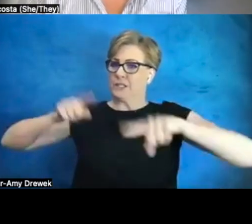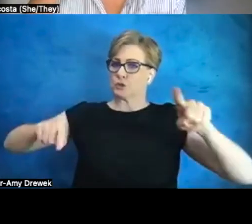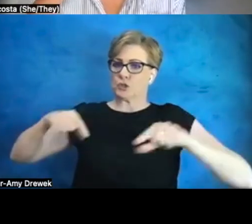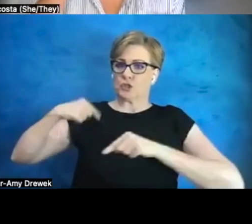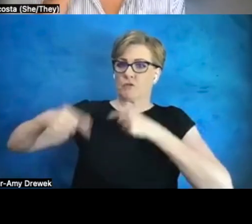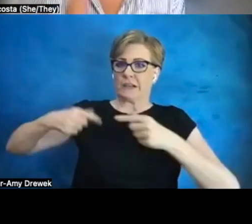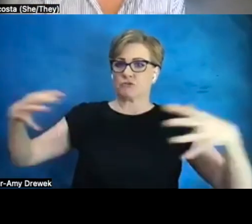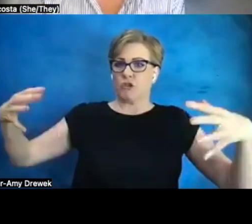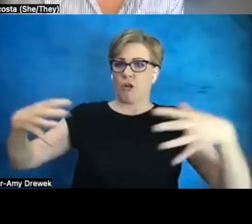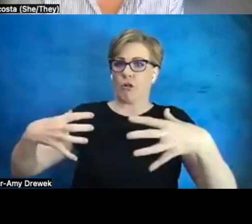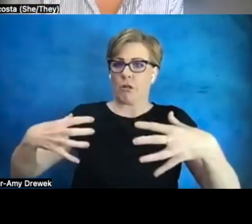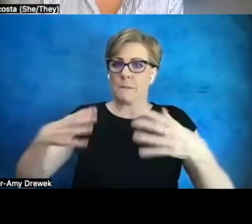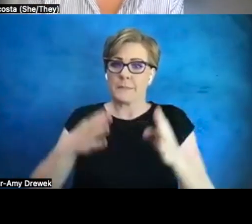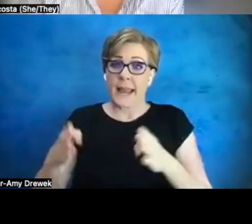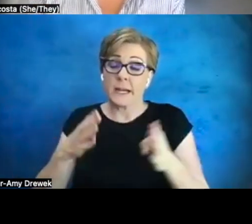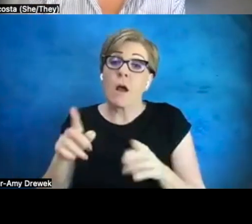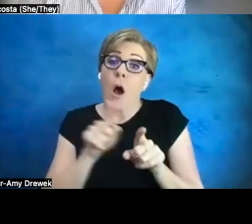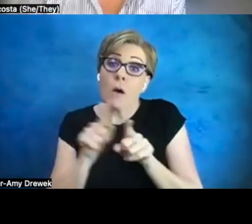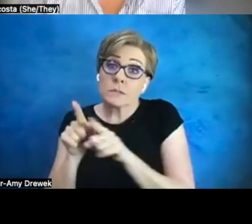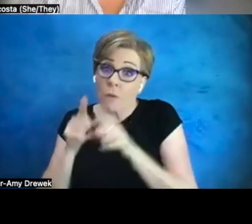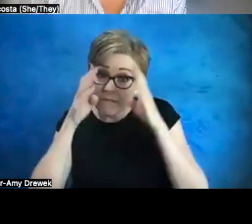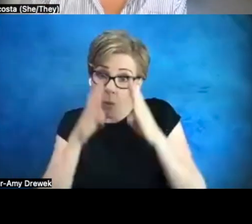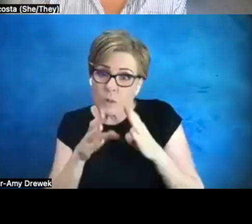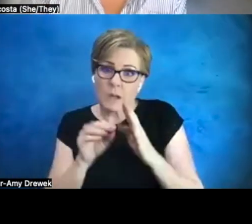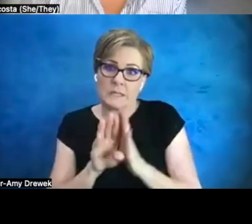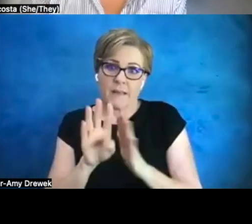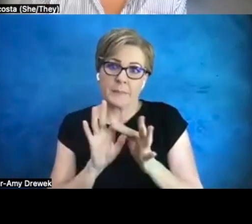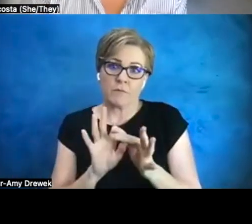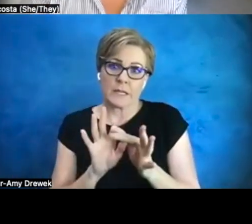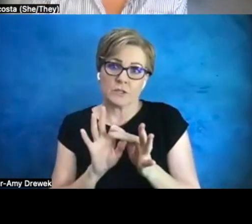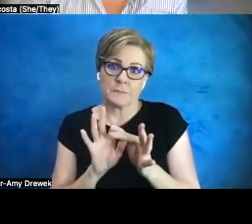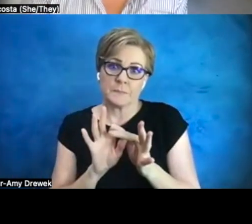Also focusing on relationship building, because if the more -- if the people in